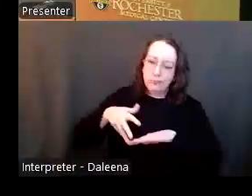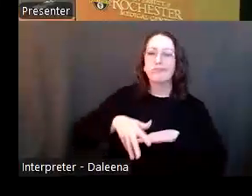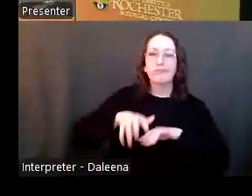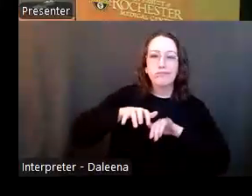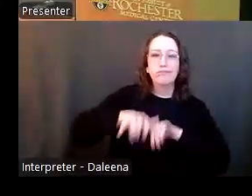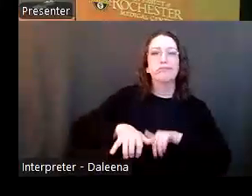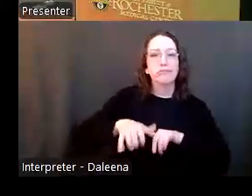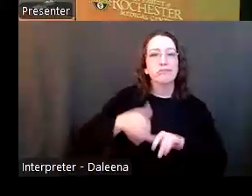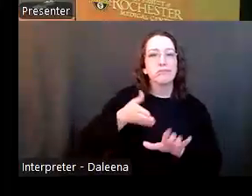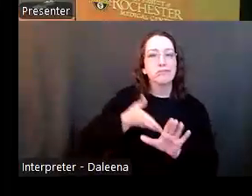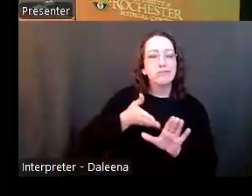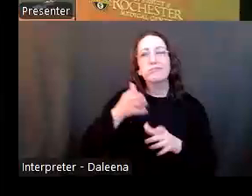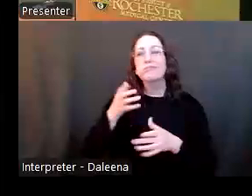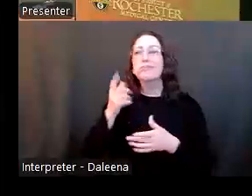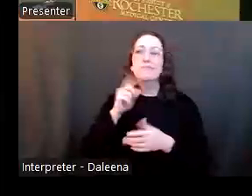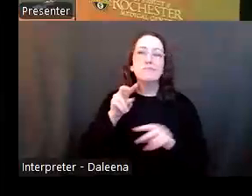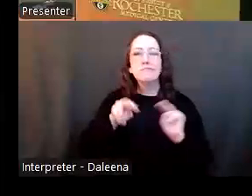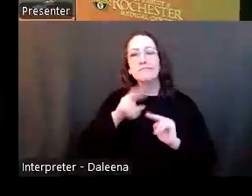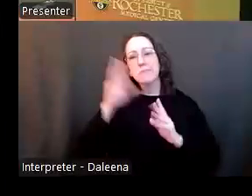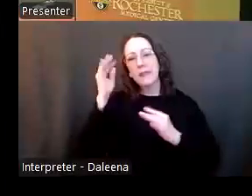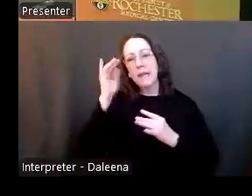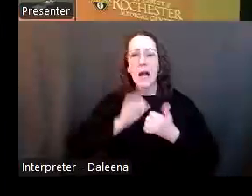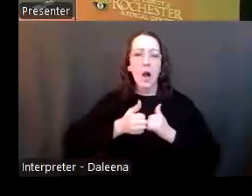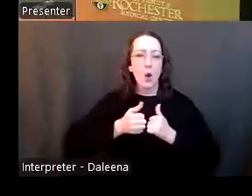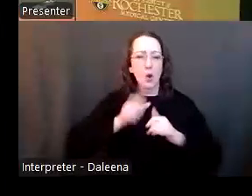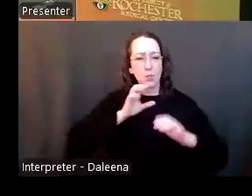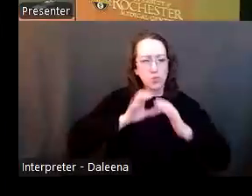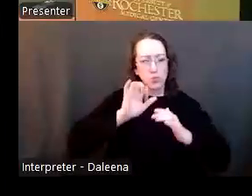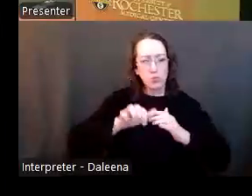us think about what are the um ways that we can communicate with a patient better where how are